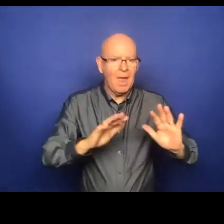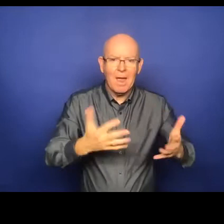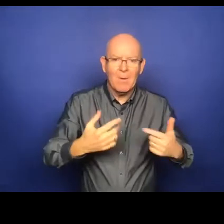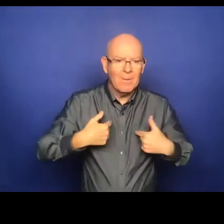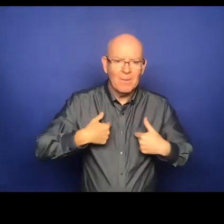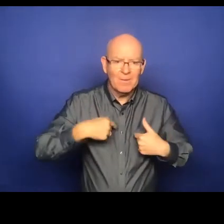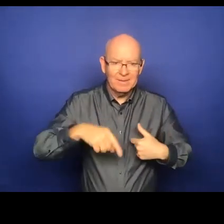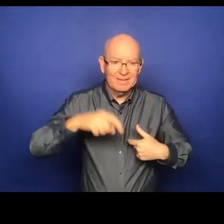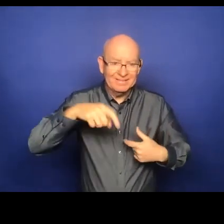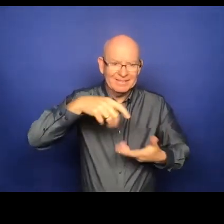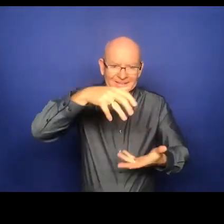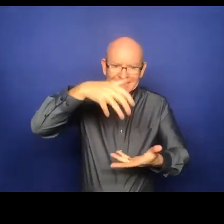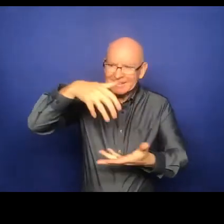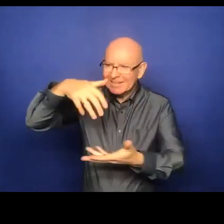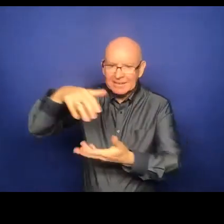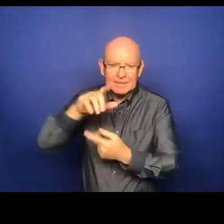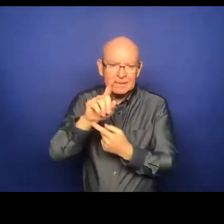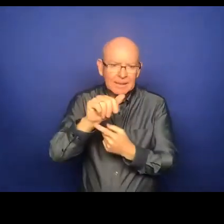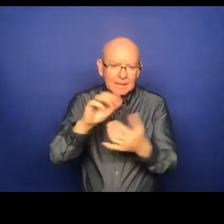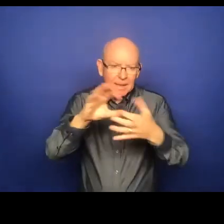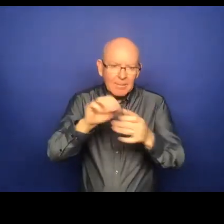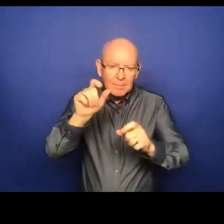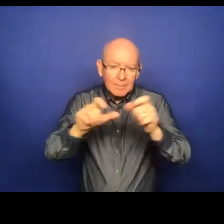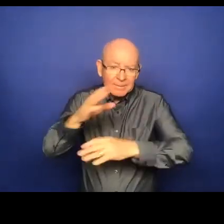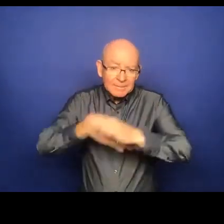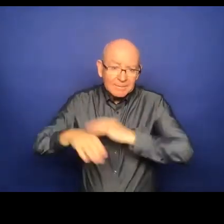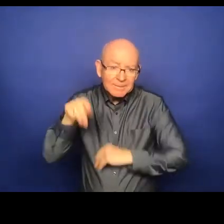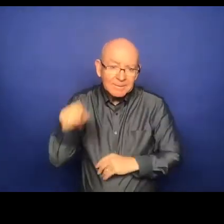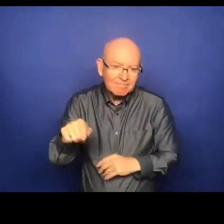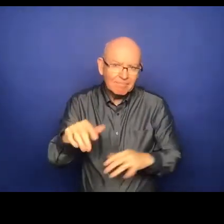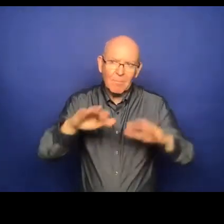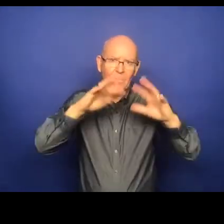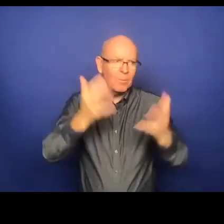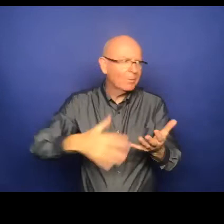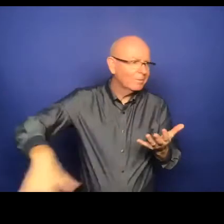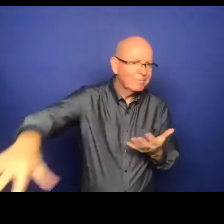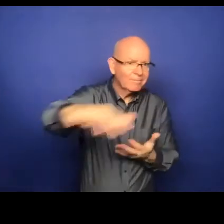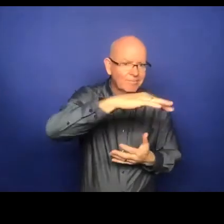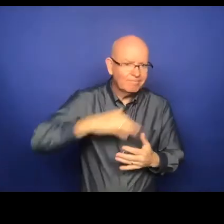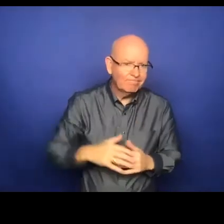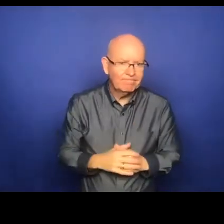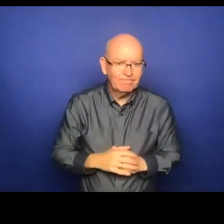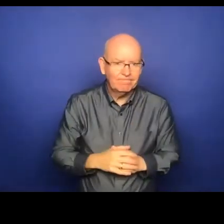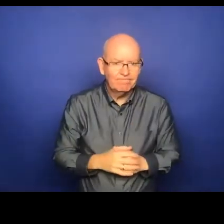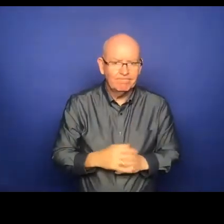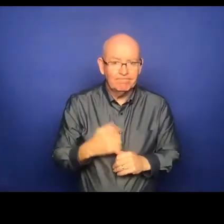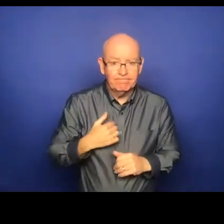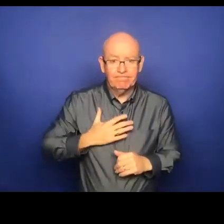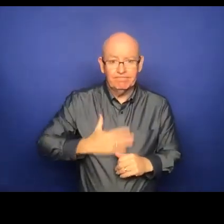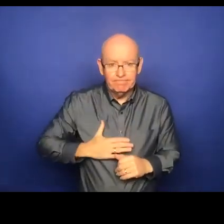Also we need data to support statisticians, Governments but also organisations